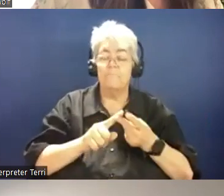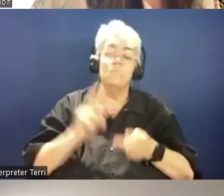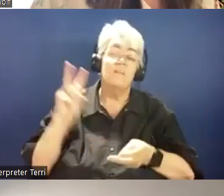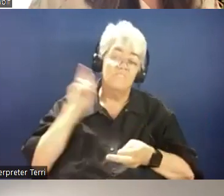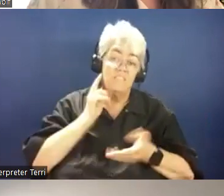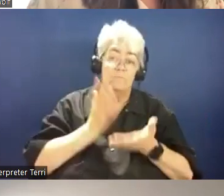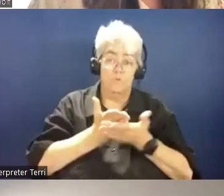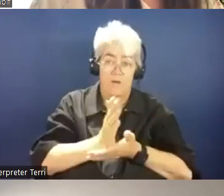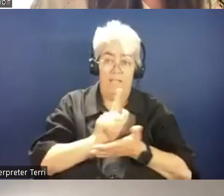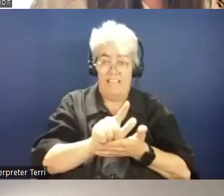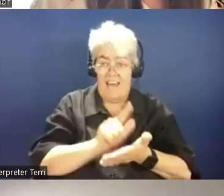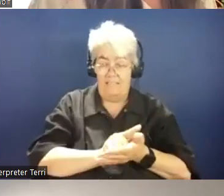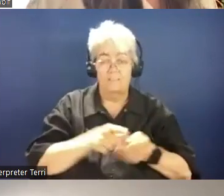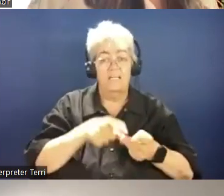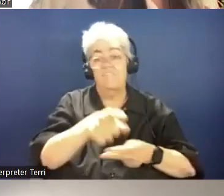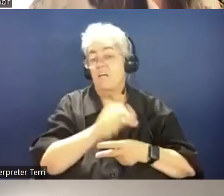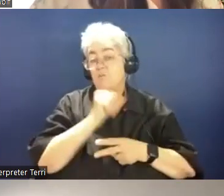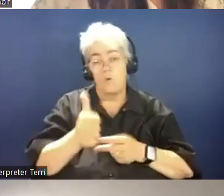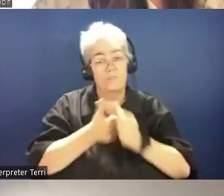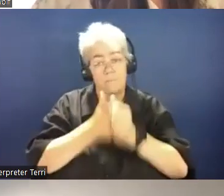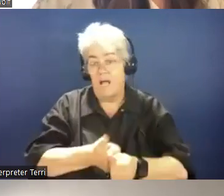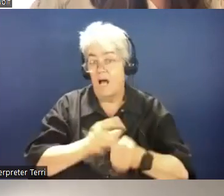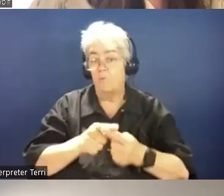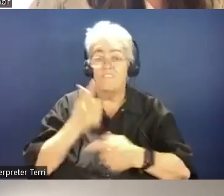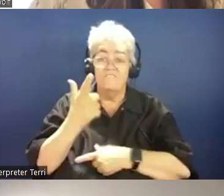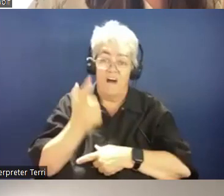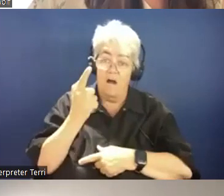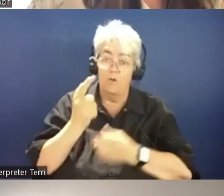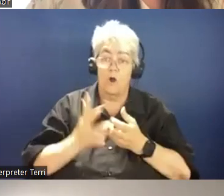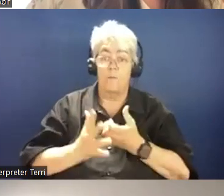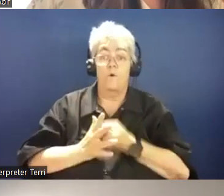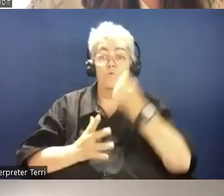comply with firearm relinquishment, they do not comply with data sharing components of the bill,